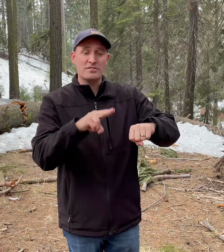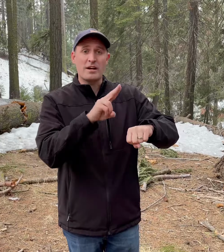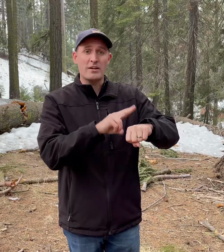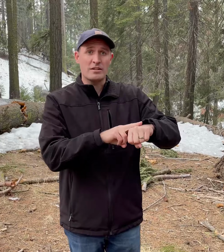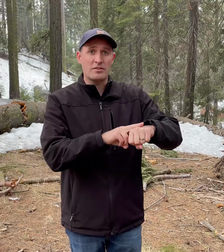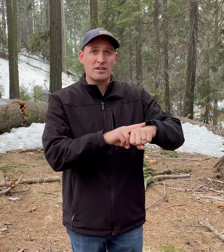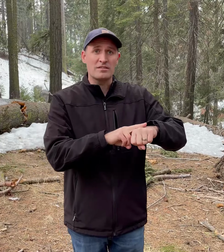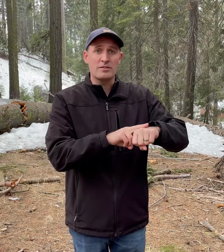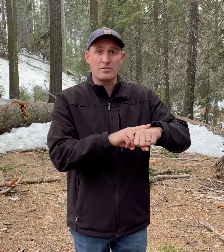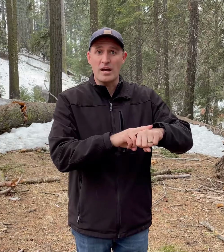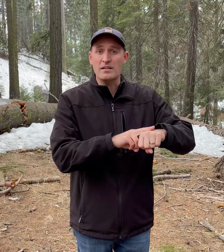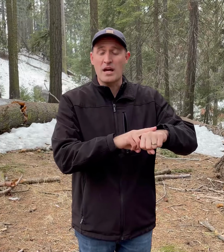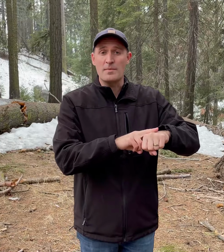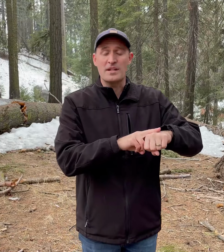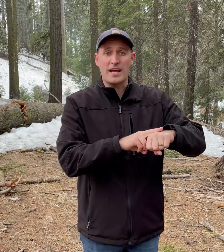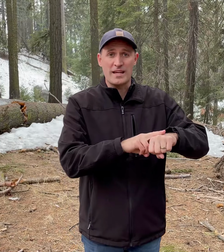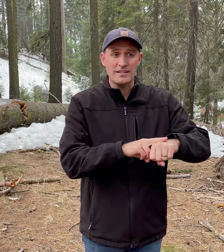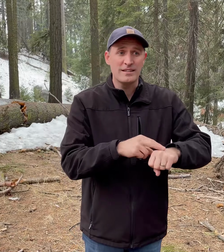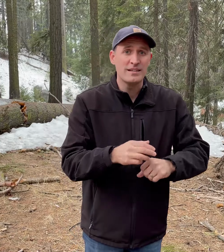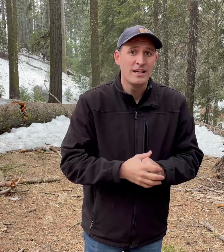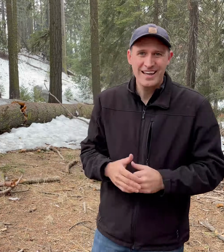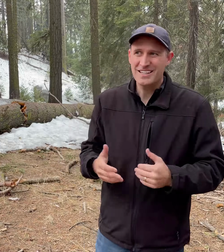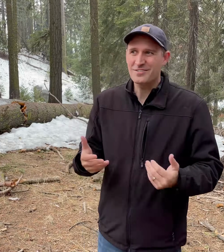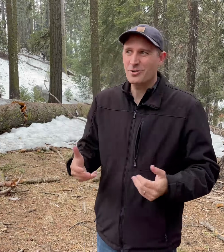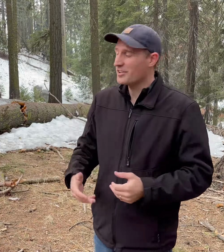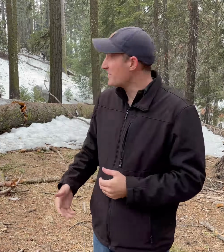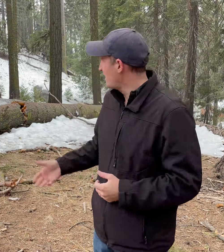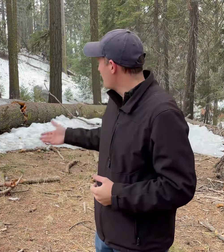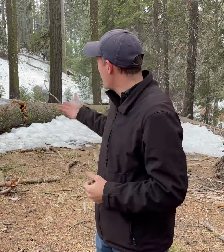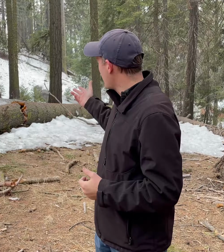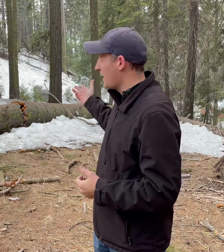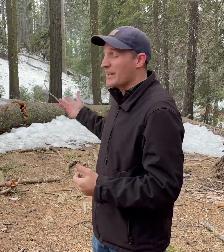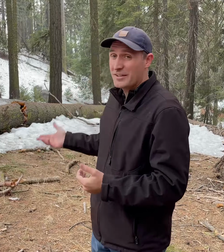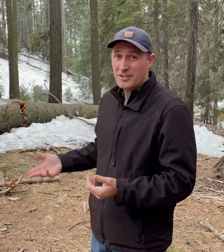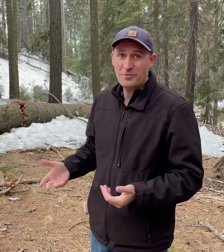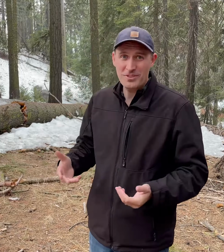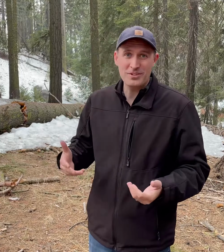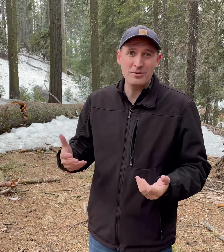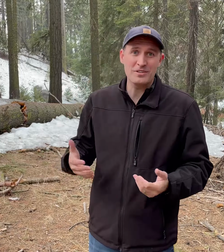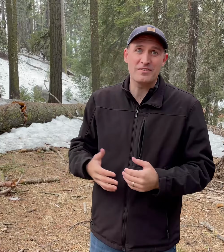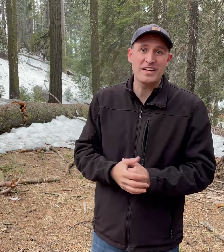around and goes on to your non-dominant hand and of course we came out here with the gold defined